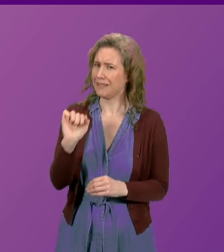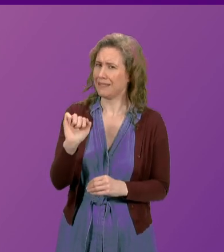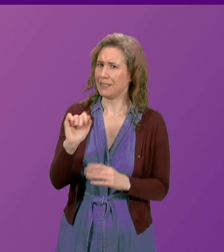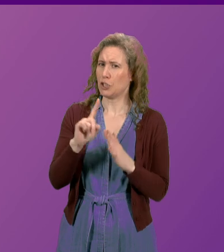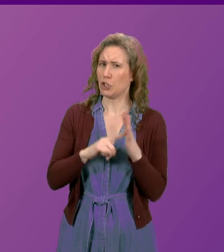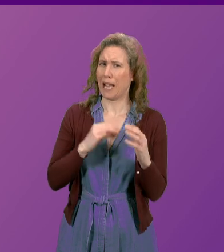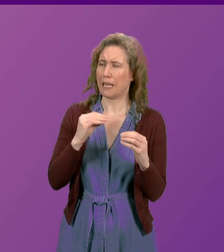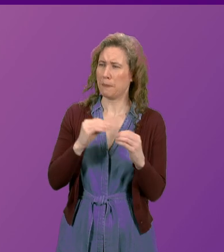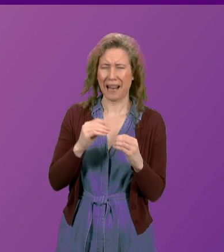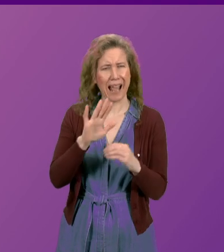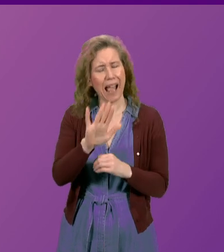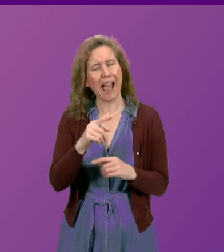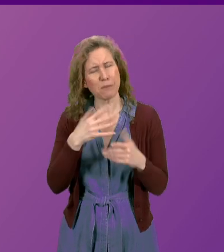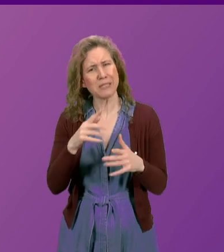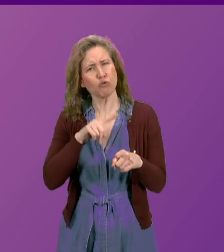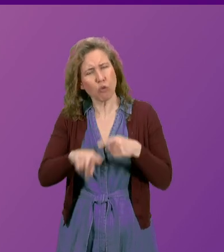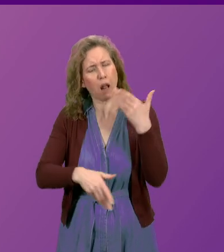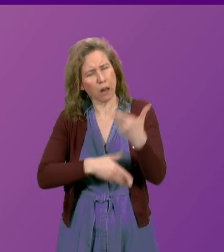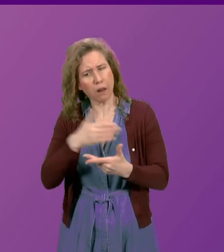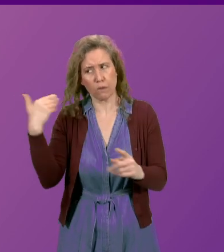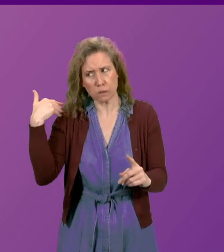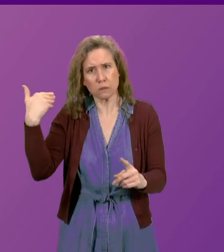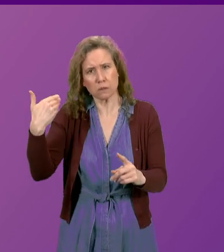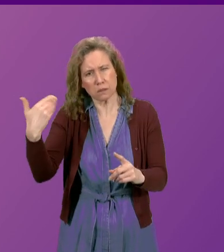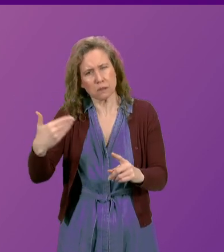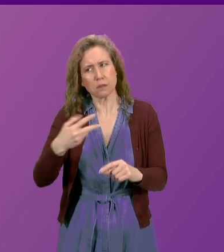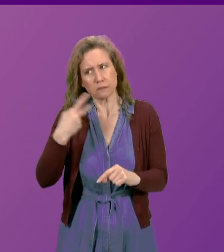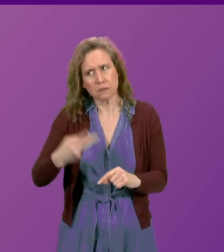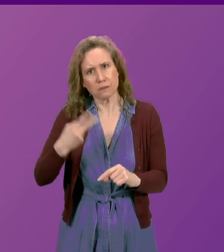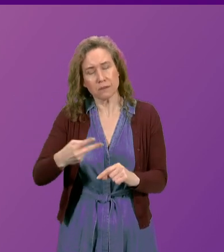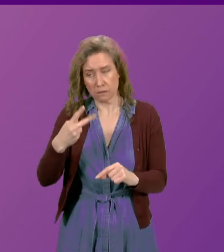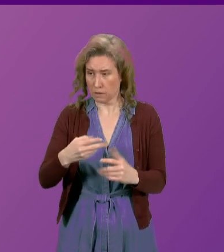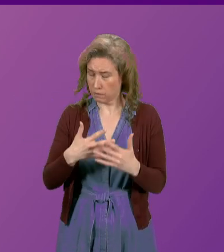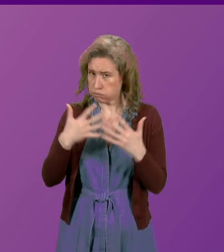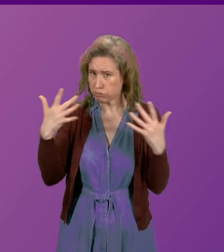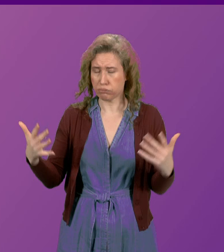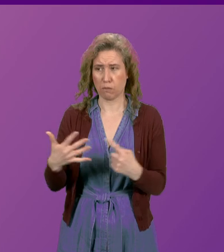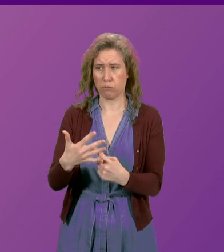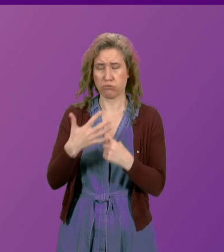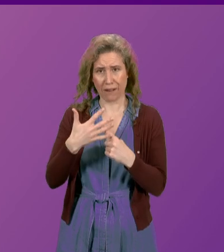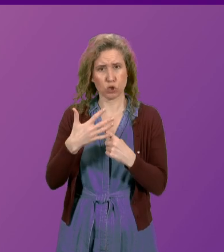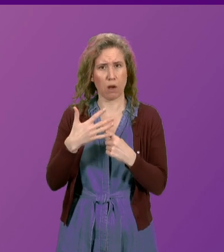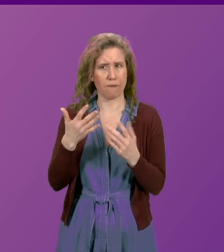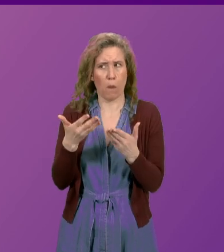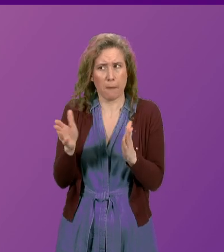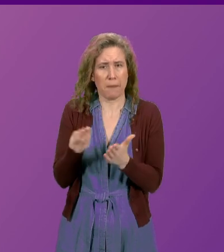have been trying to set out to Parliament the enormous pressure on public finances.